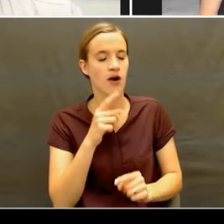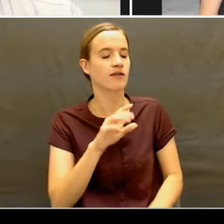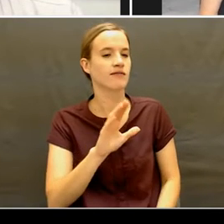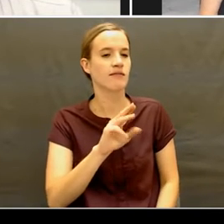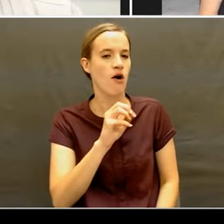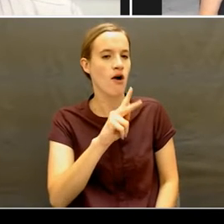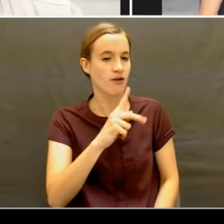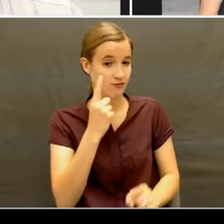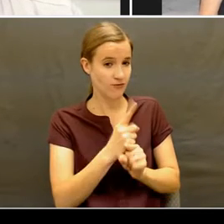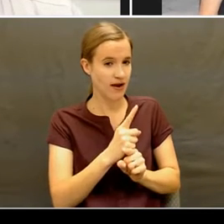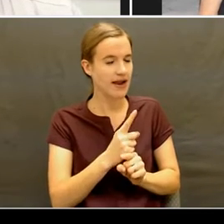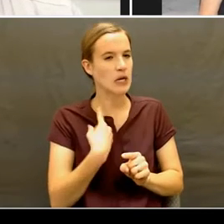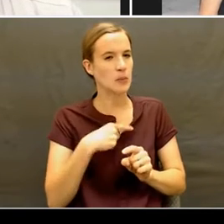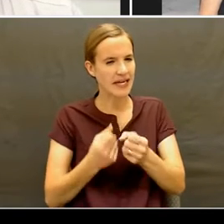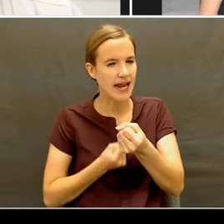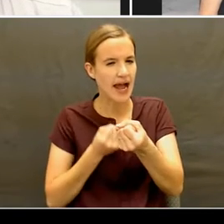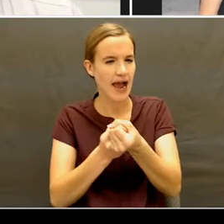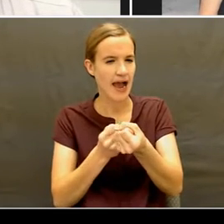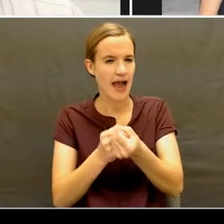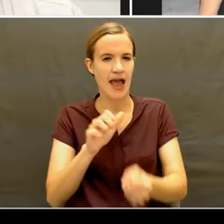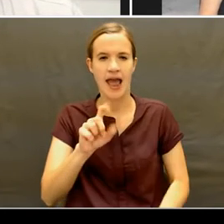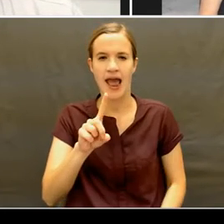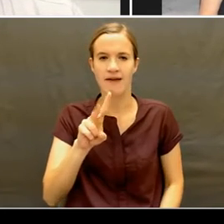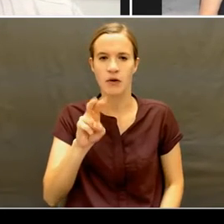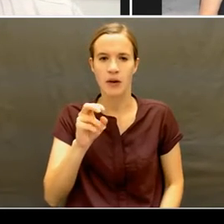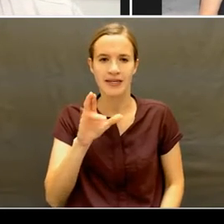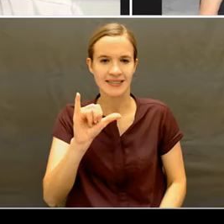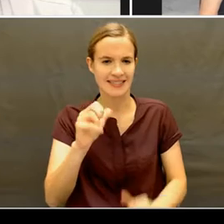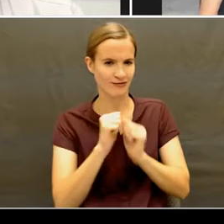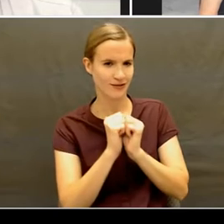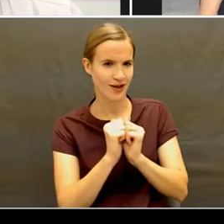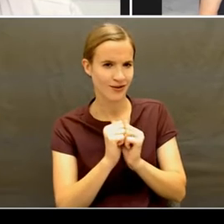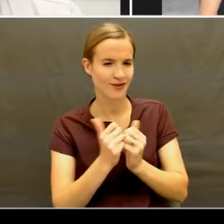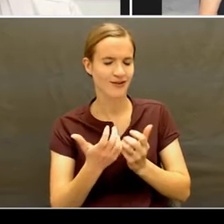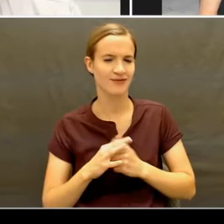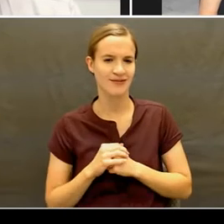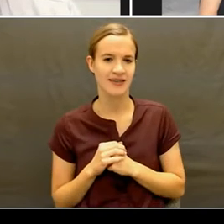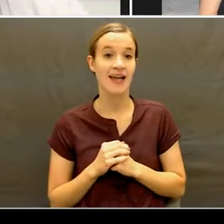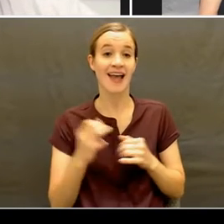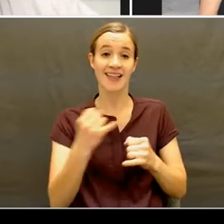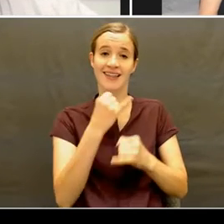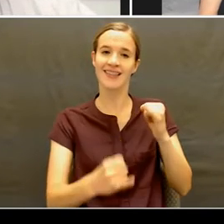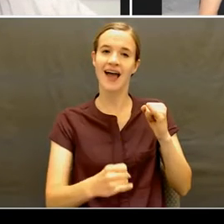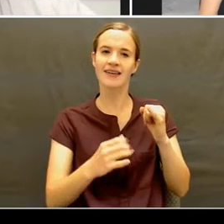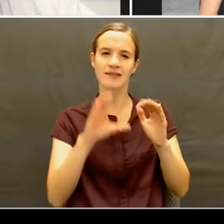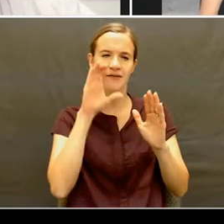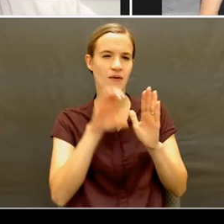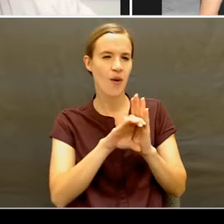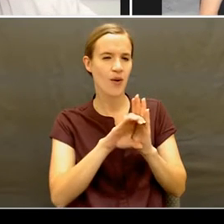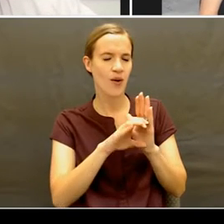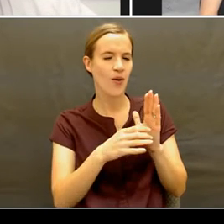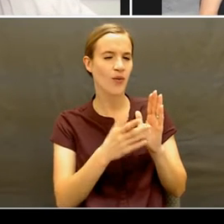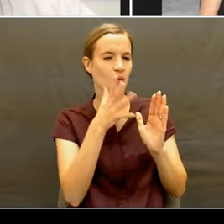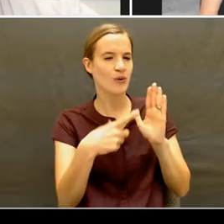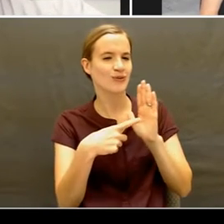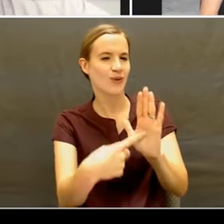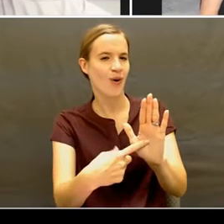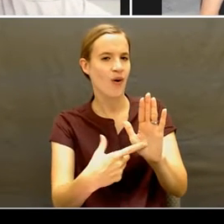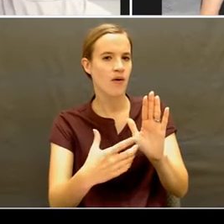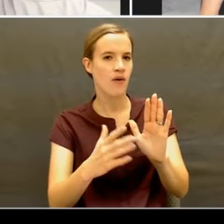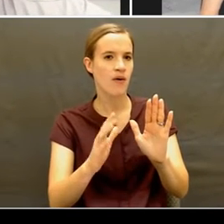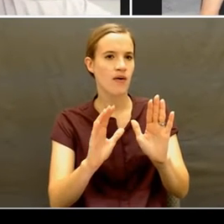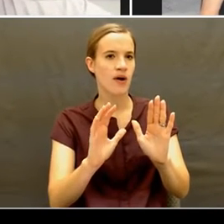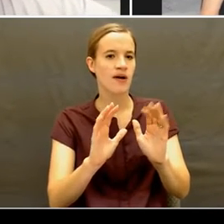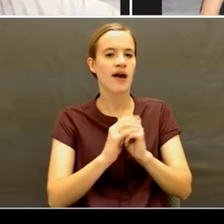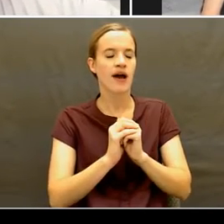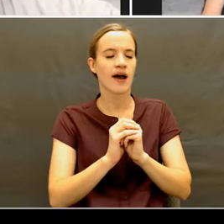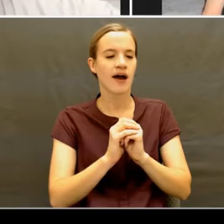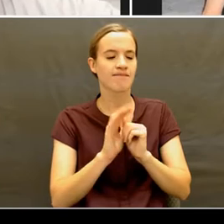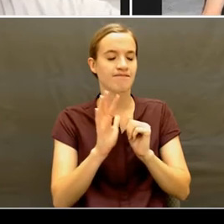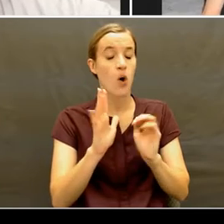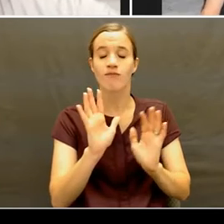that more than then the last photo I believe we have, which is no, not the last the second the